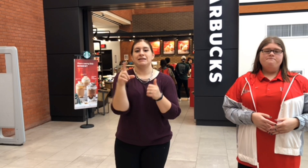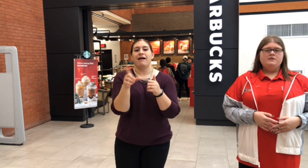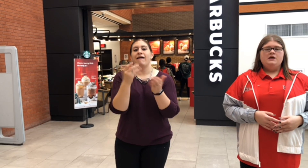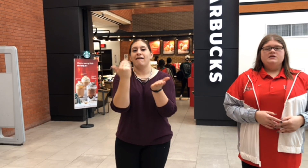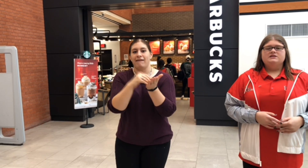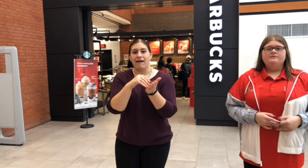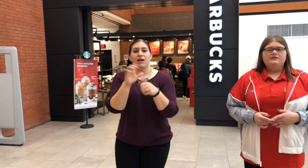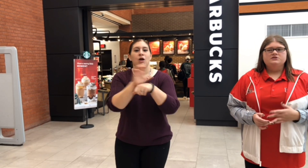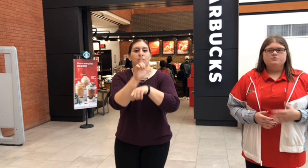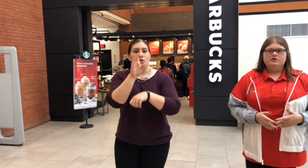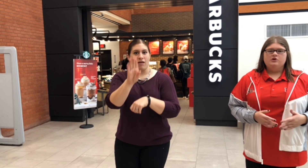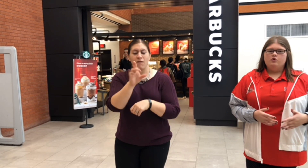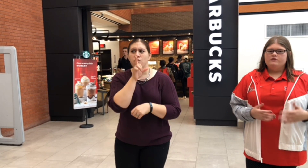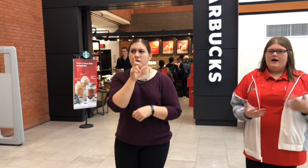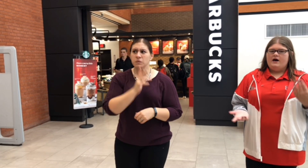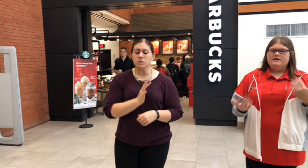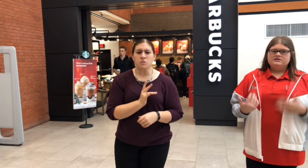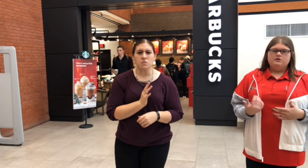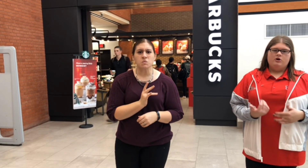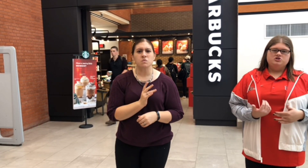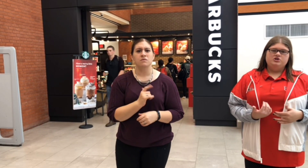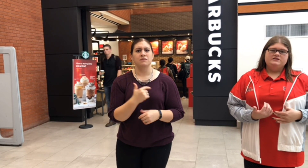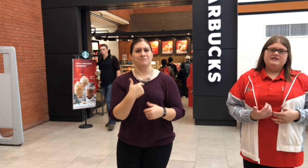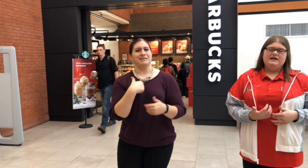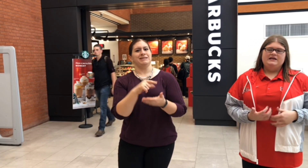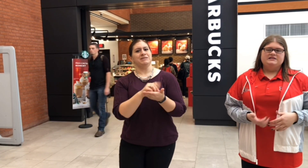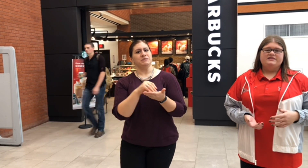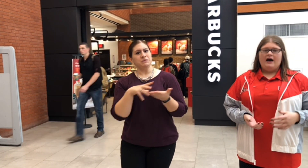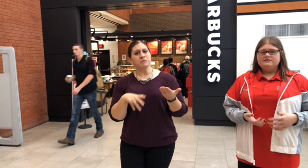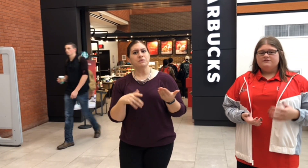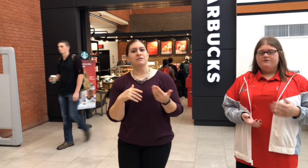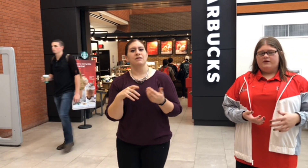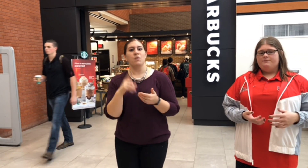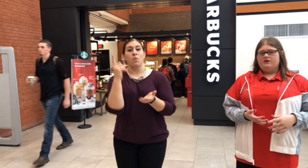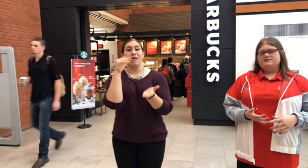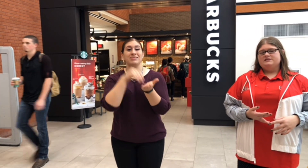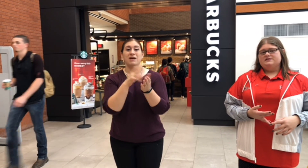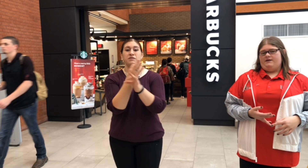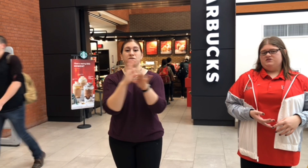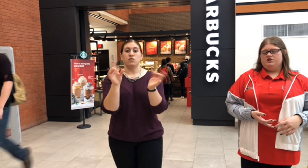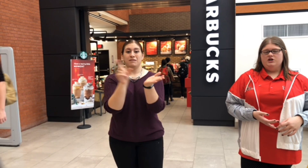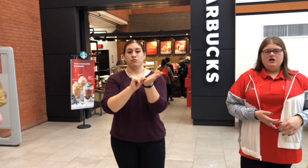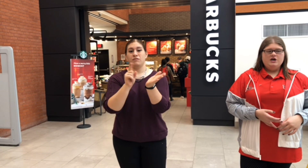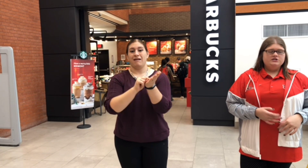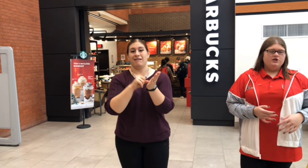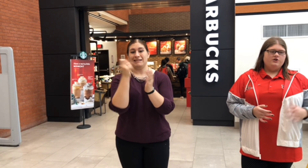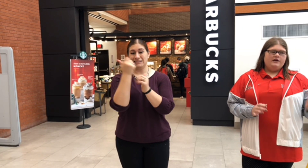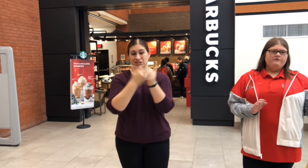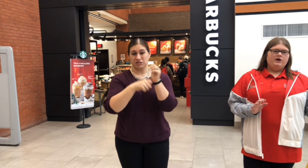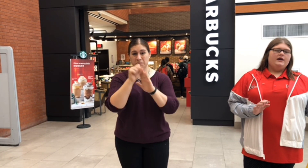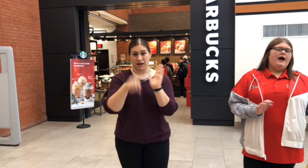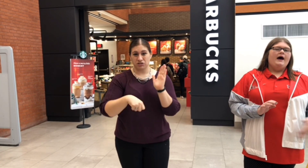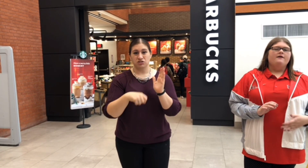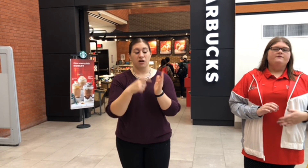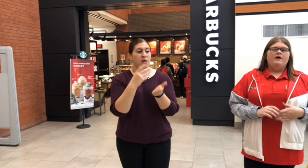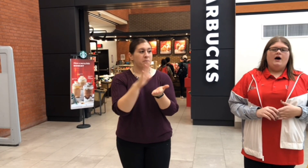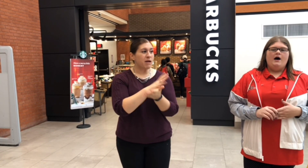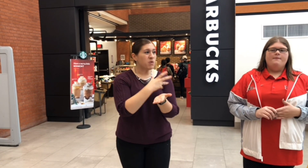Something that's really cool that we as Lamar students have is a thousand free prints a semester.